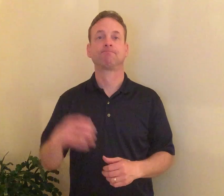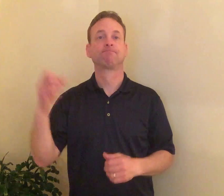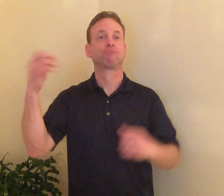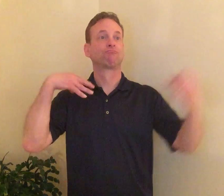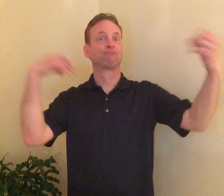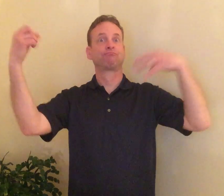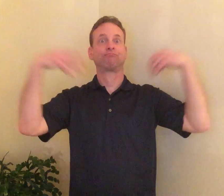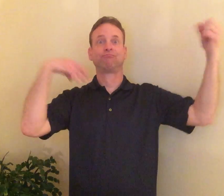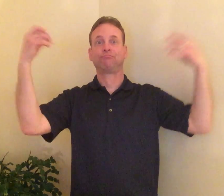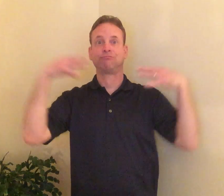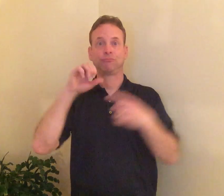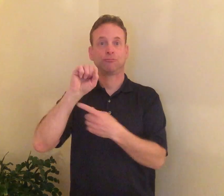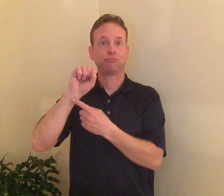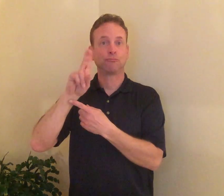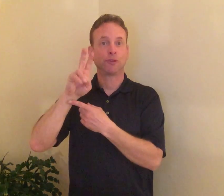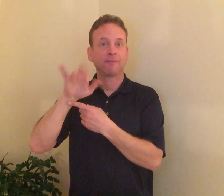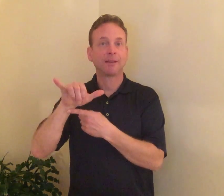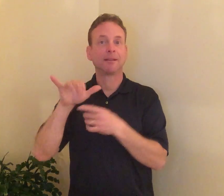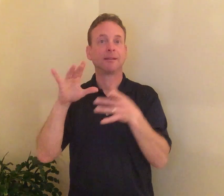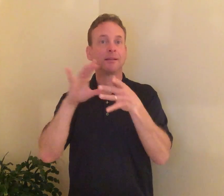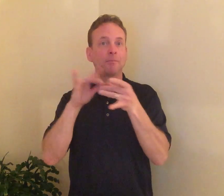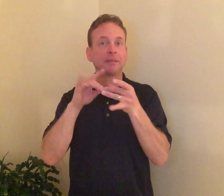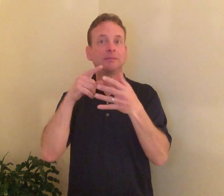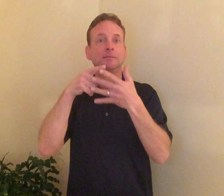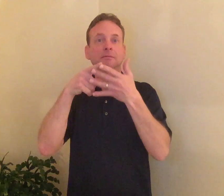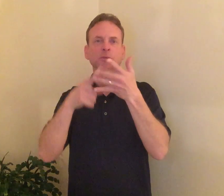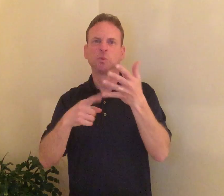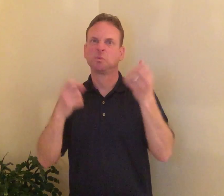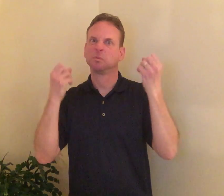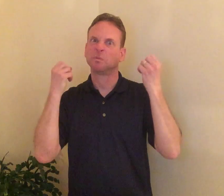The survey responses, and the comments were quite numerous.